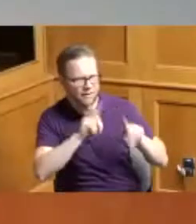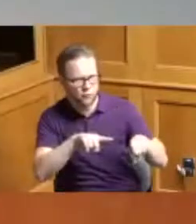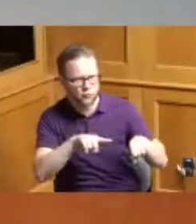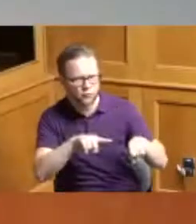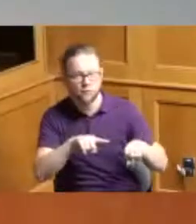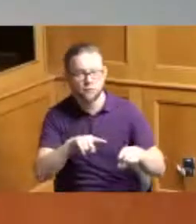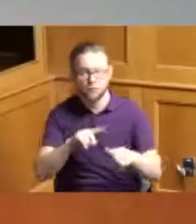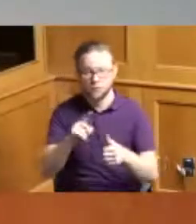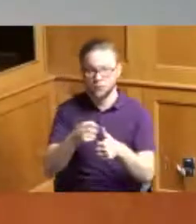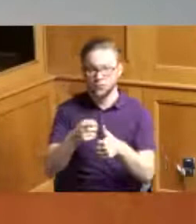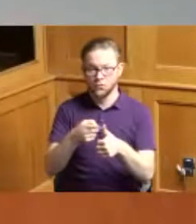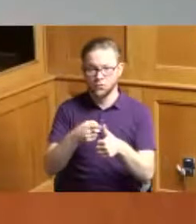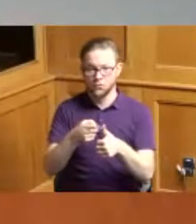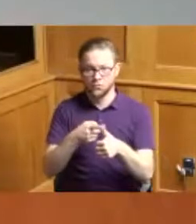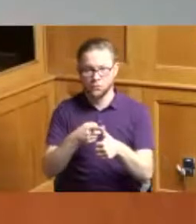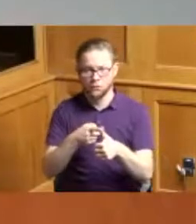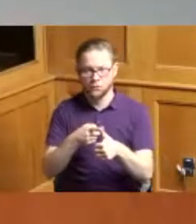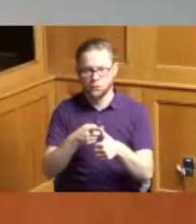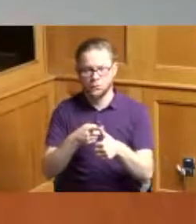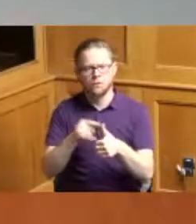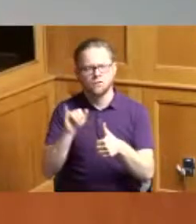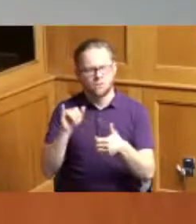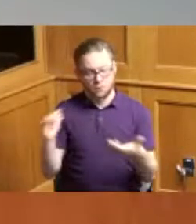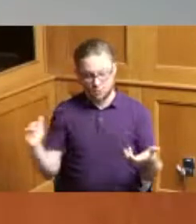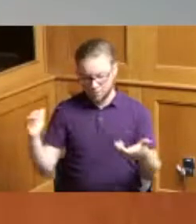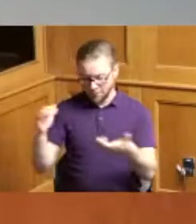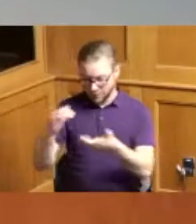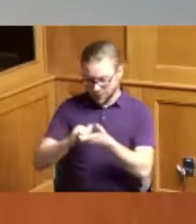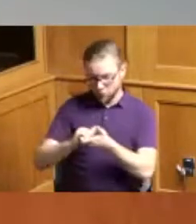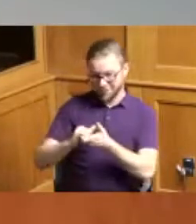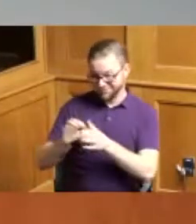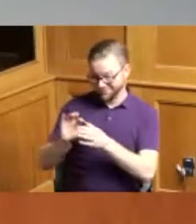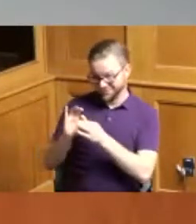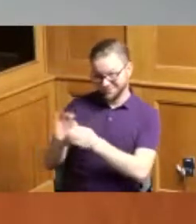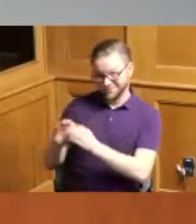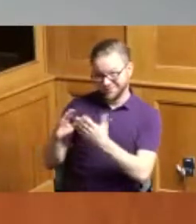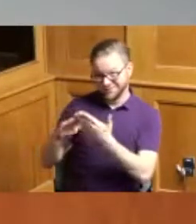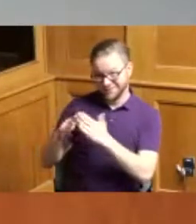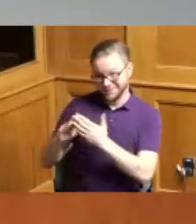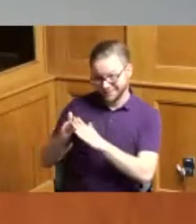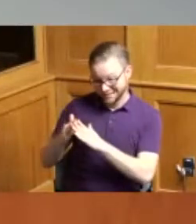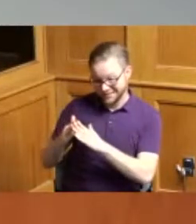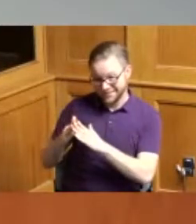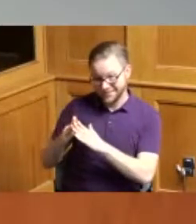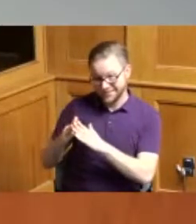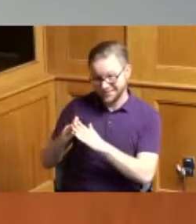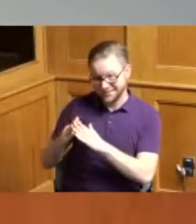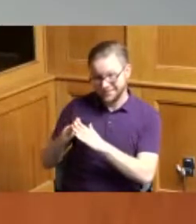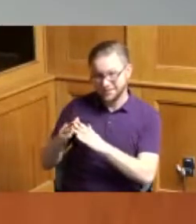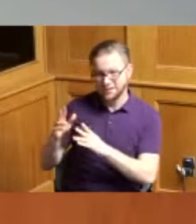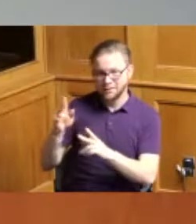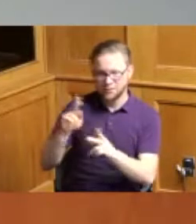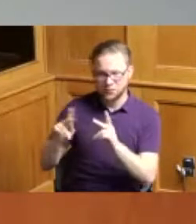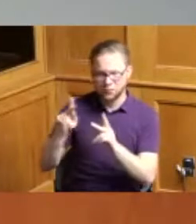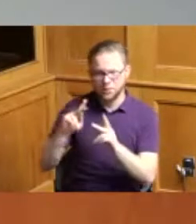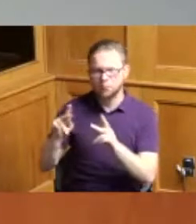thing is the collaboration with the city with the the folks on the banks with the restaurant tours